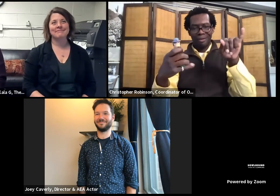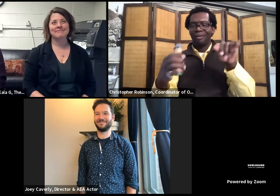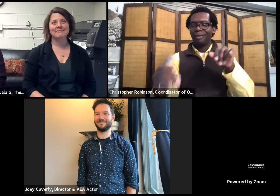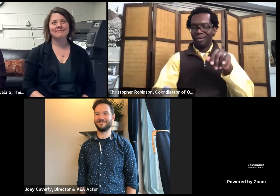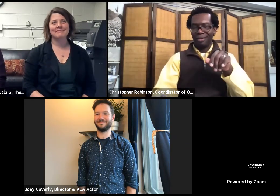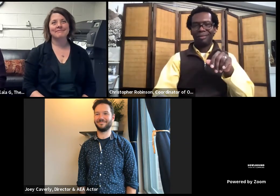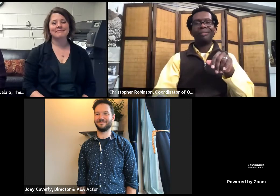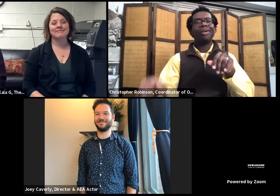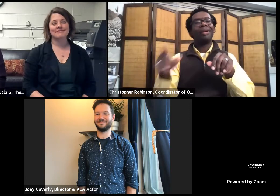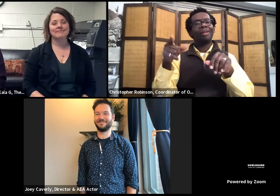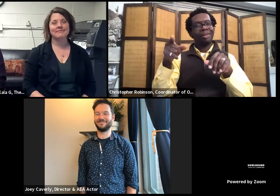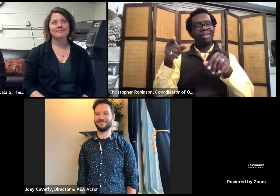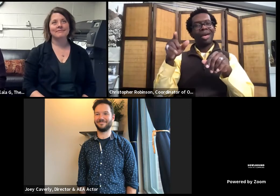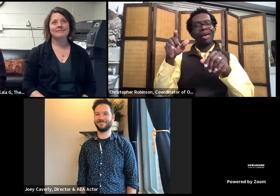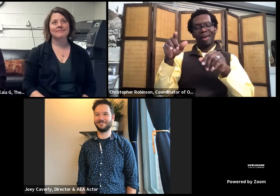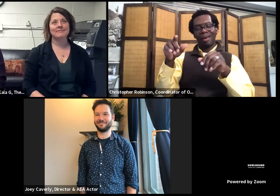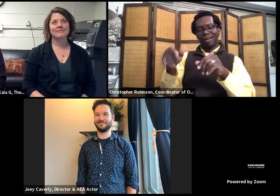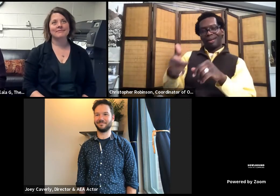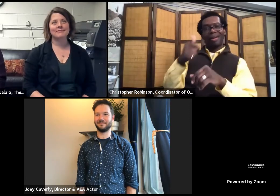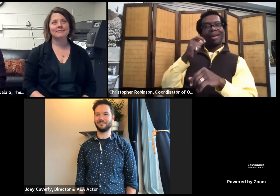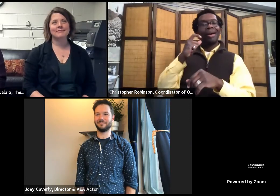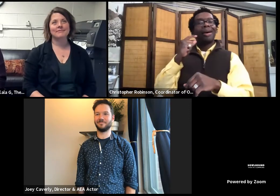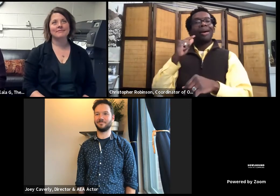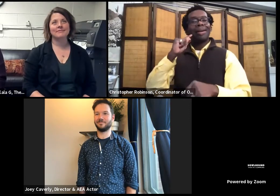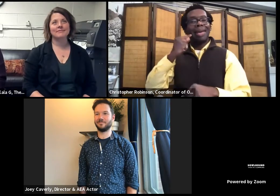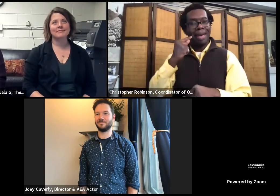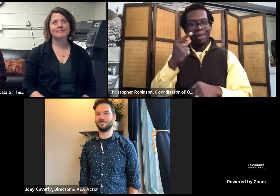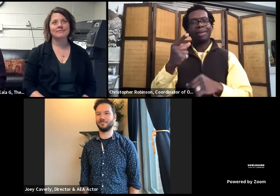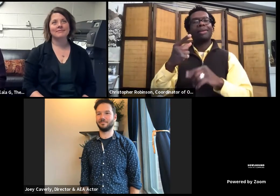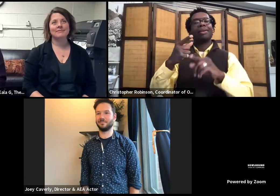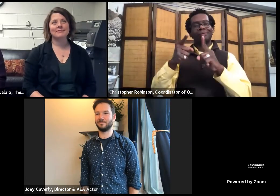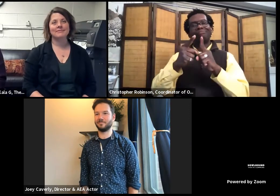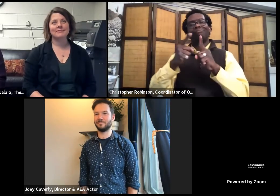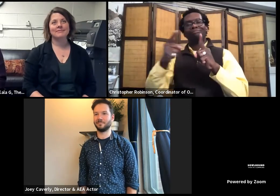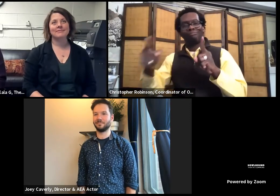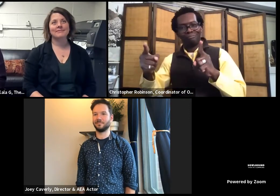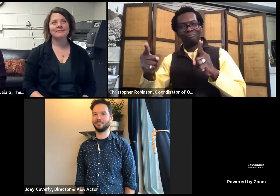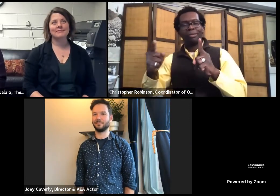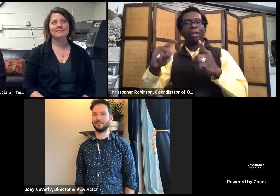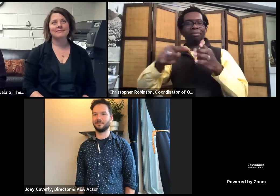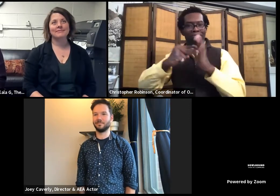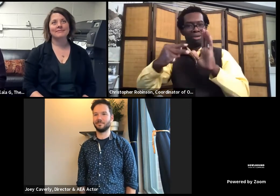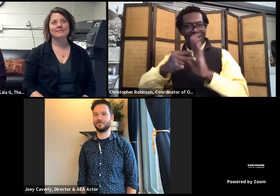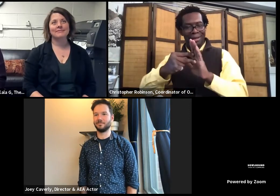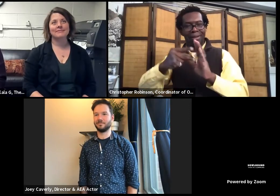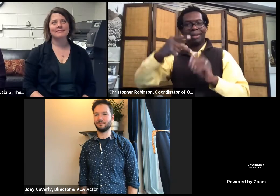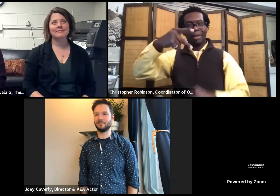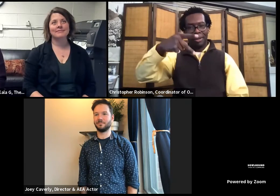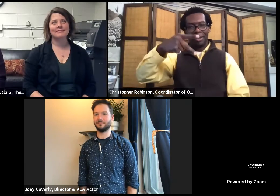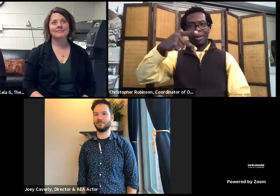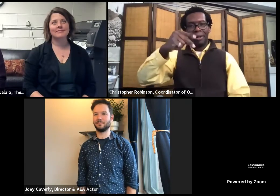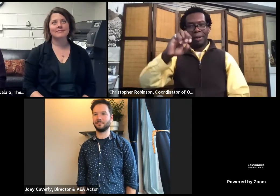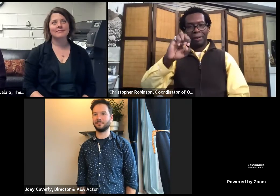so they tried to do something to replace this negative behavior of using a lighter all the time. Instead, when you open it, you get candy out of it.